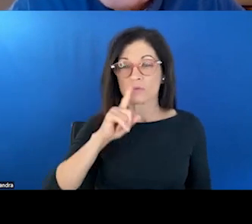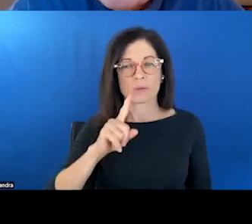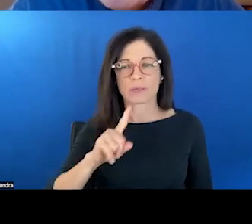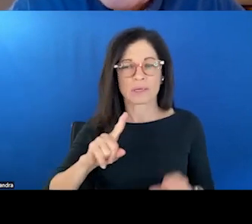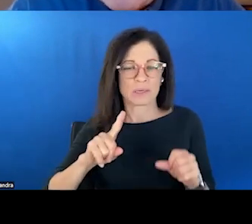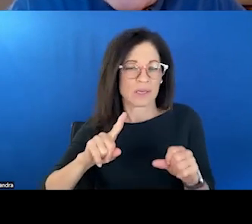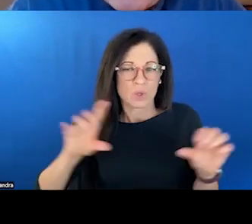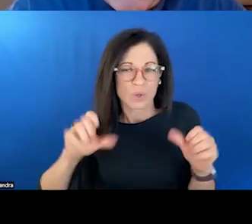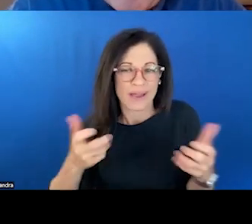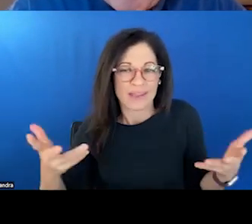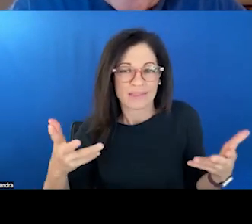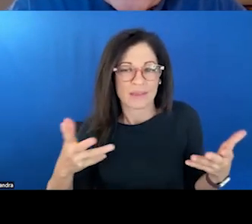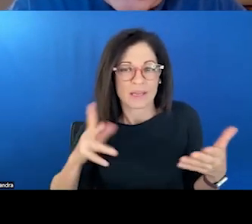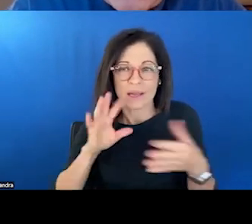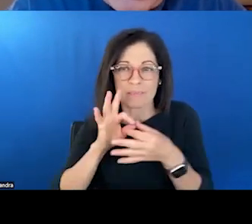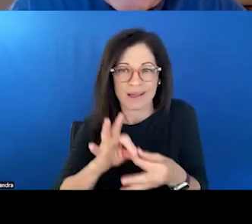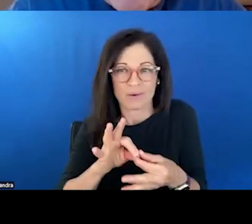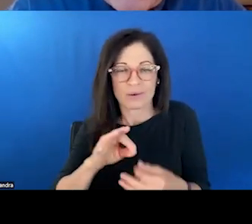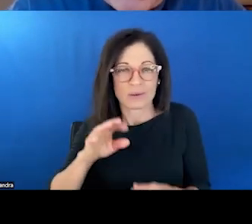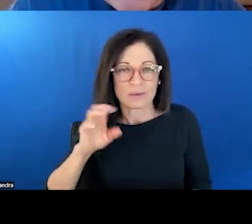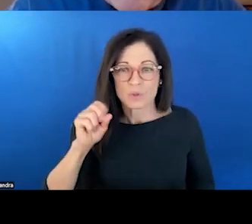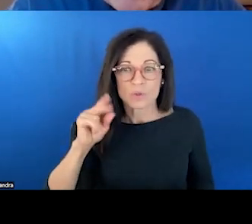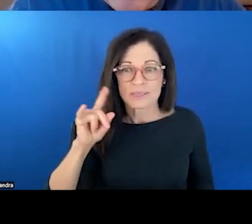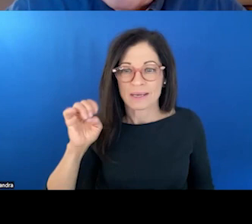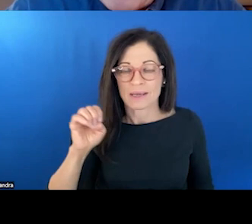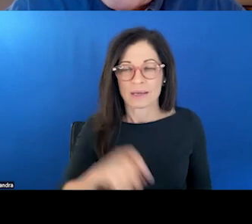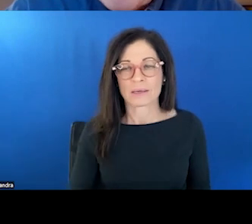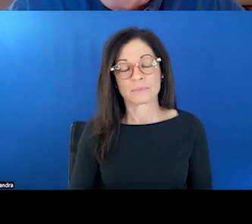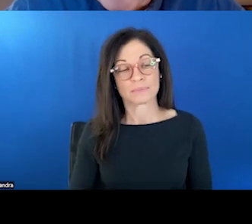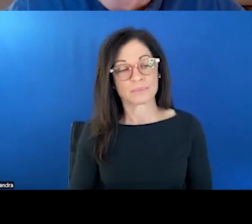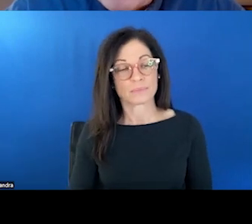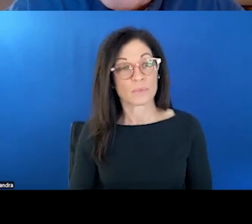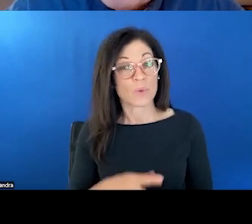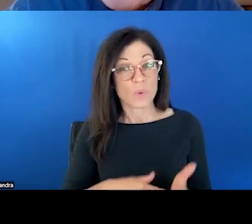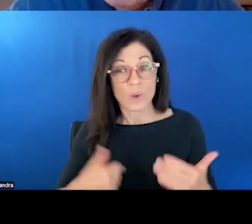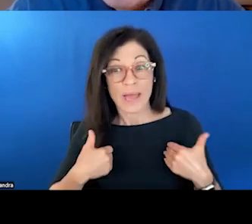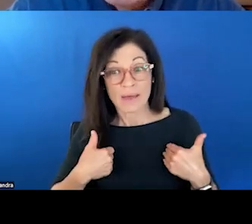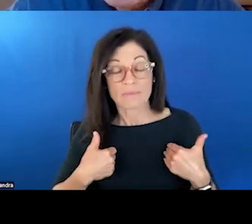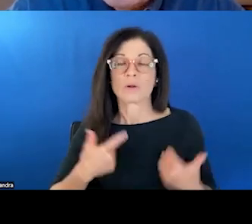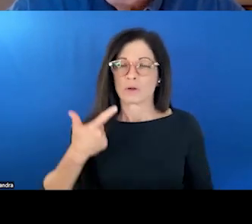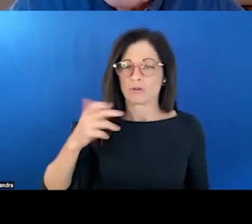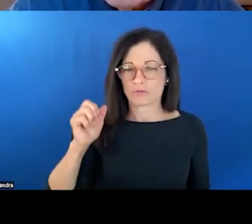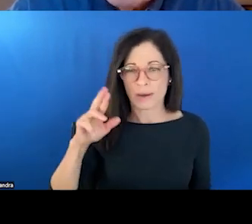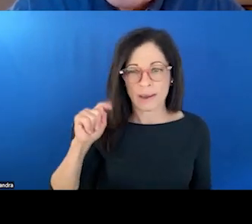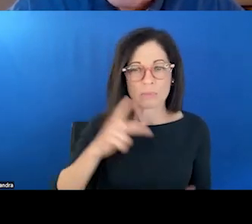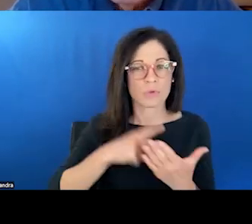SUICIDE. WHAT WE HAVE IS GRANT AND VOLUNTARY EFFORTS.